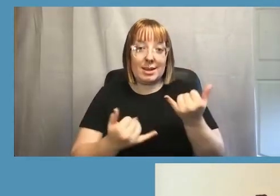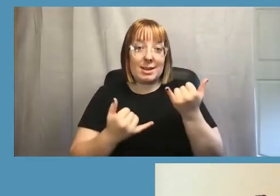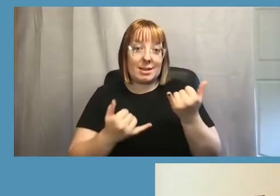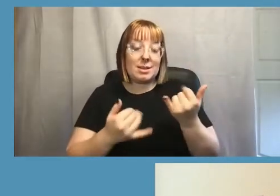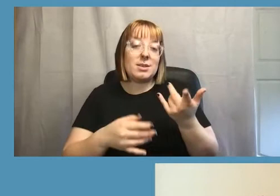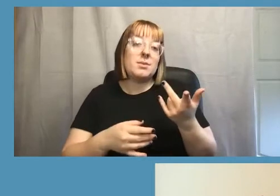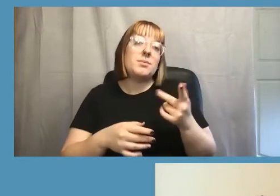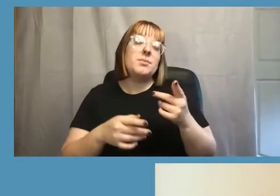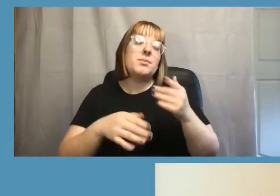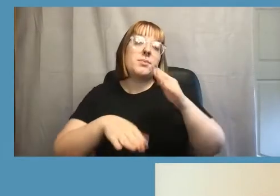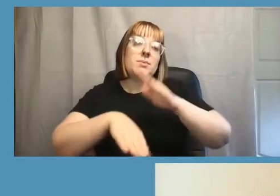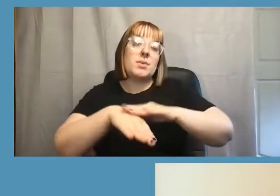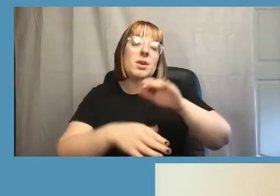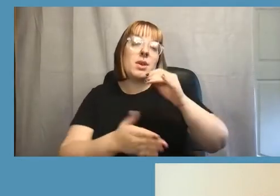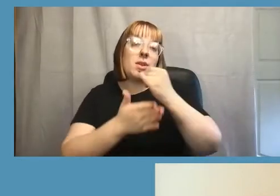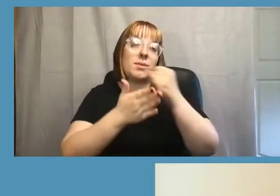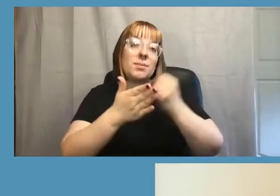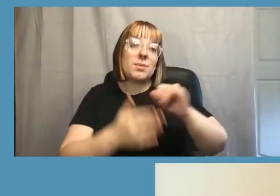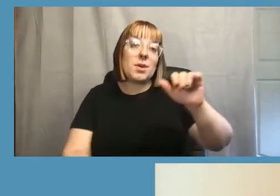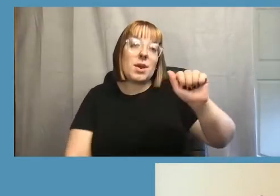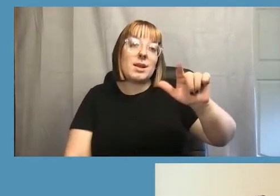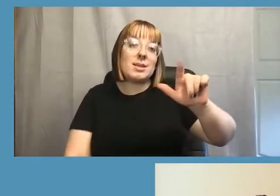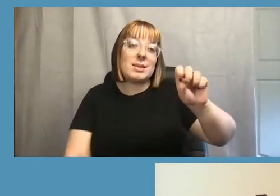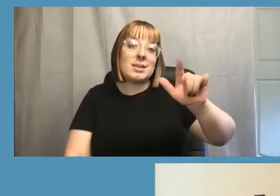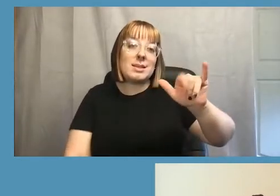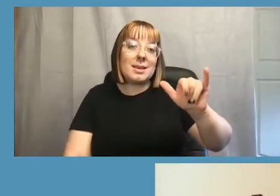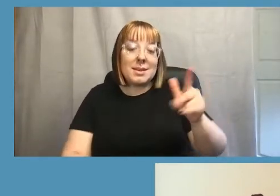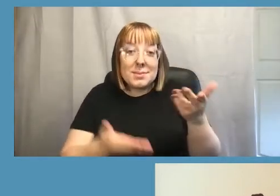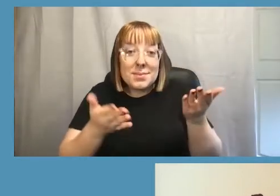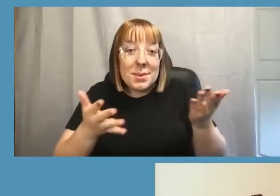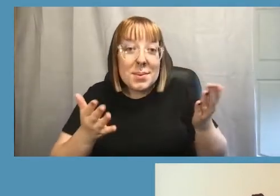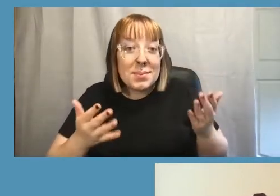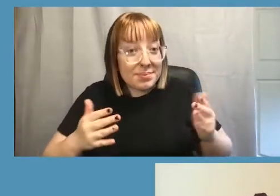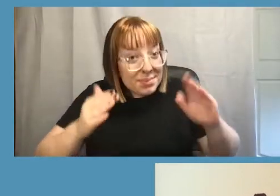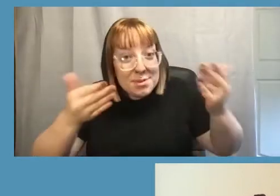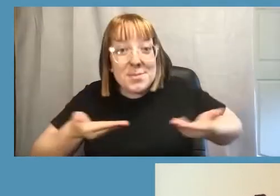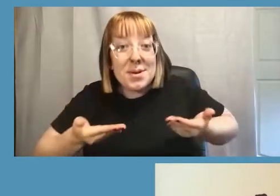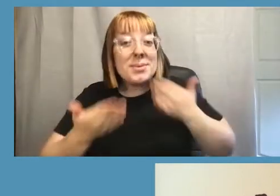me give a hearty welcome to dr gaskins thanks for being here dr gaskins i'm gonna hand it off to you